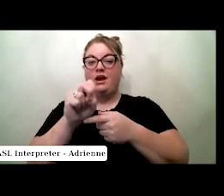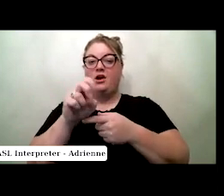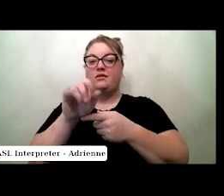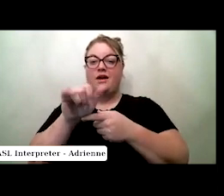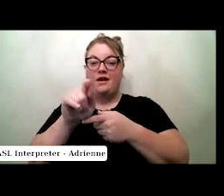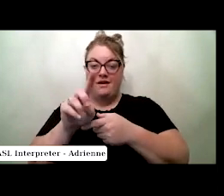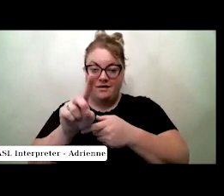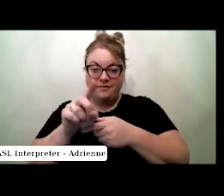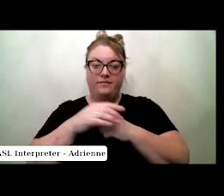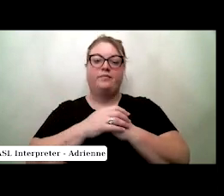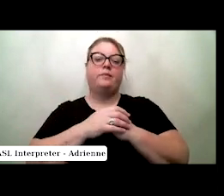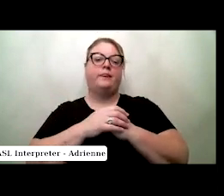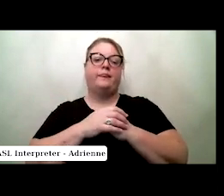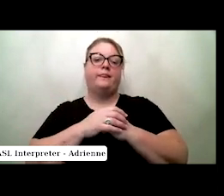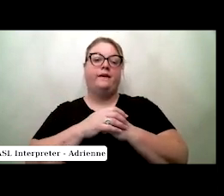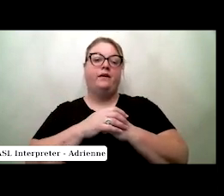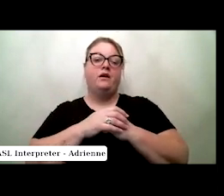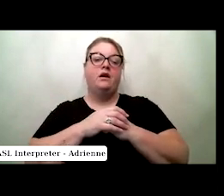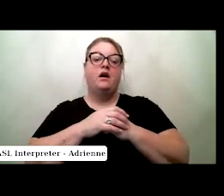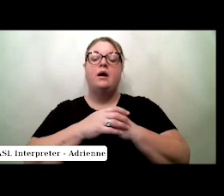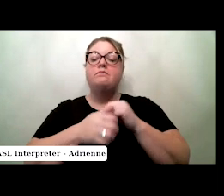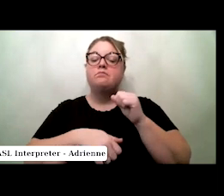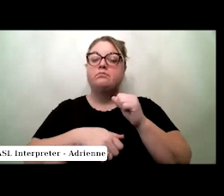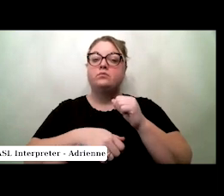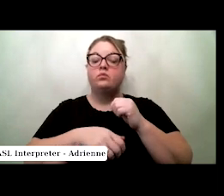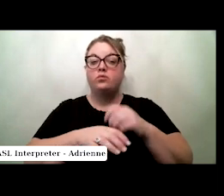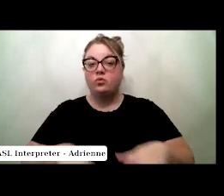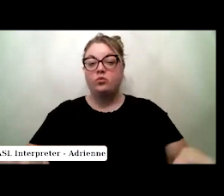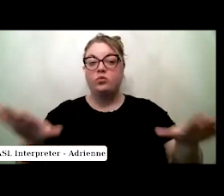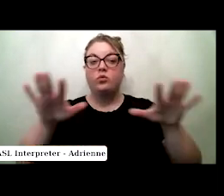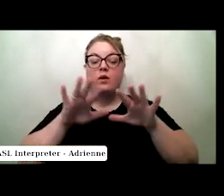Most of you know, we throughout our throughout all of our.